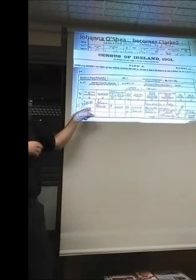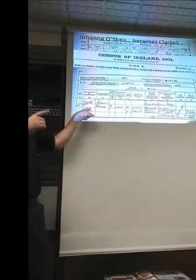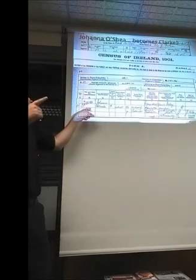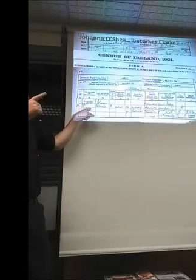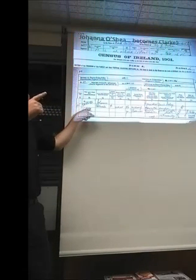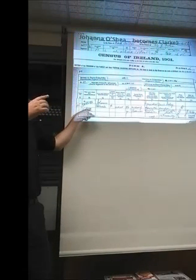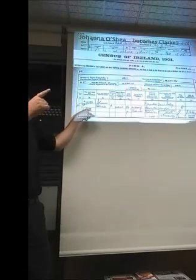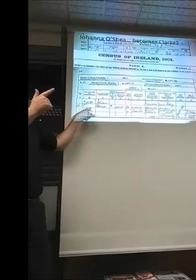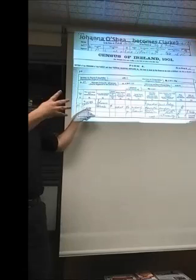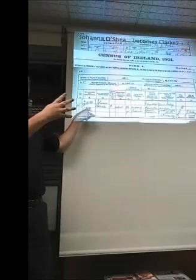was just a shed beside the school.